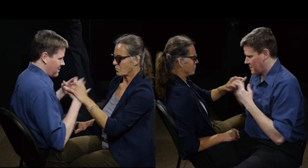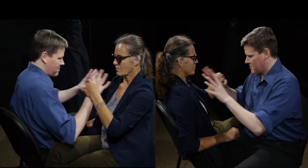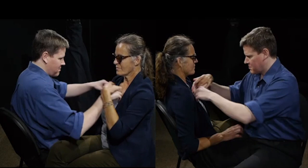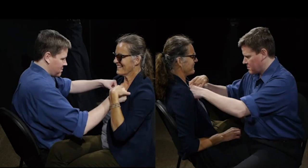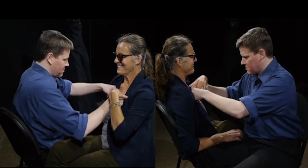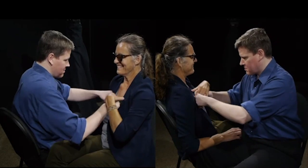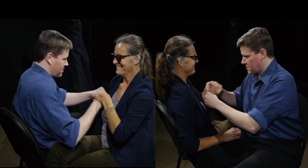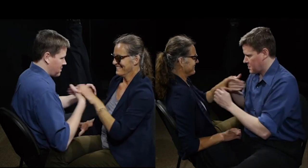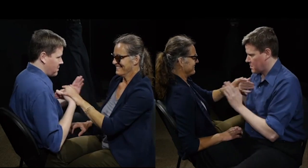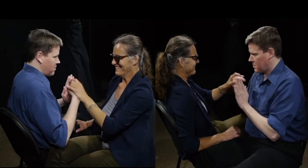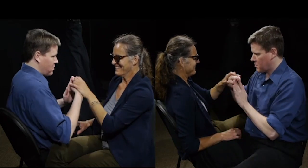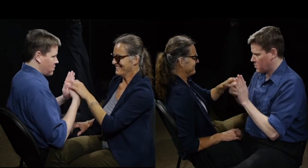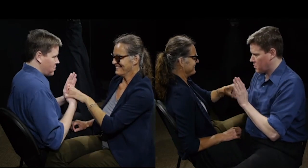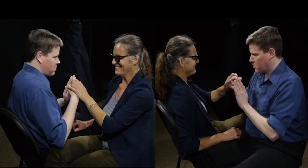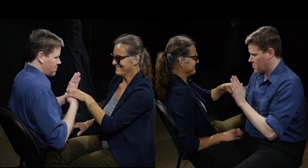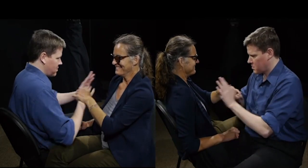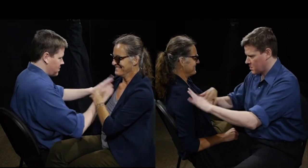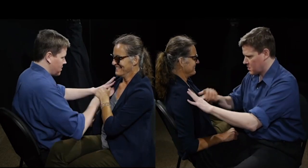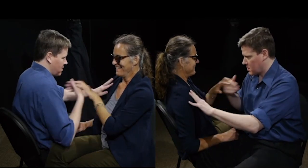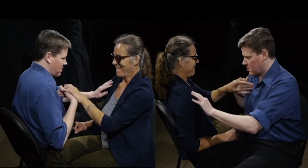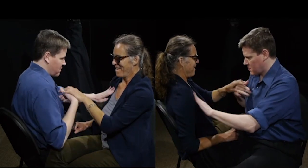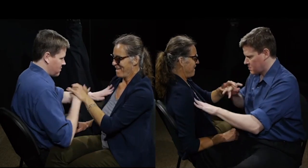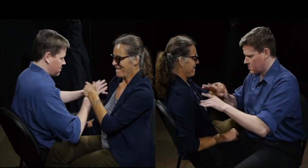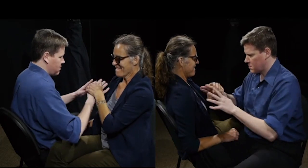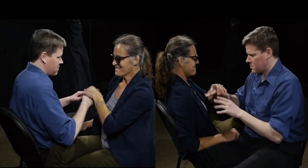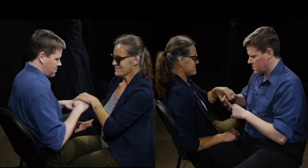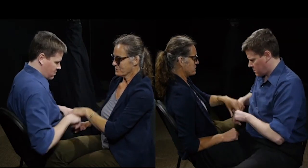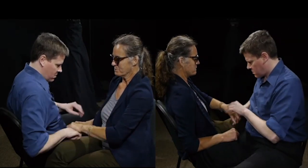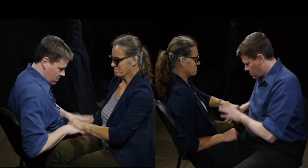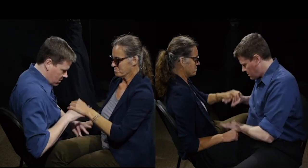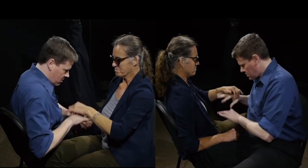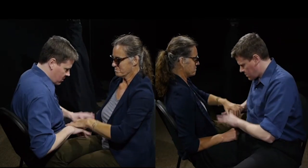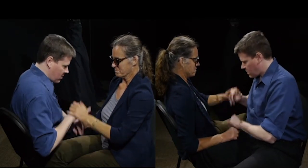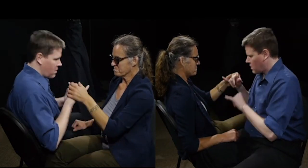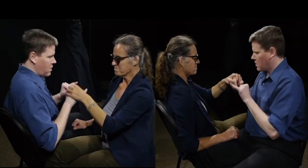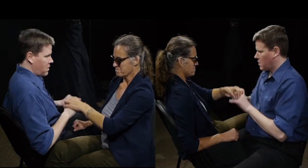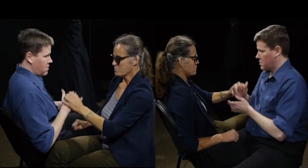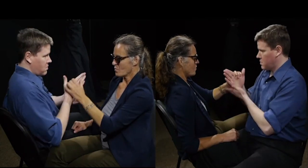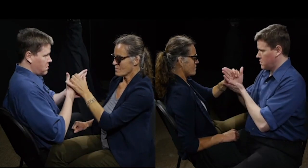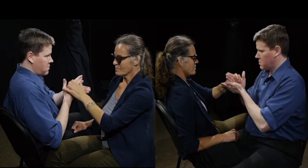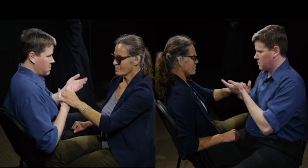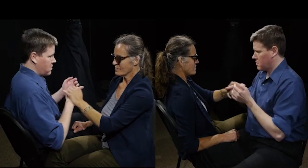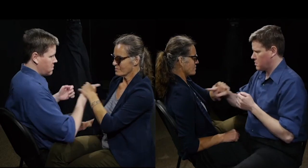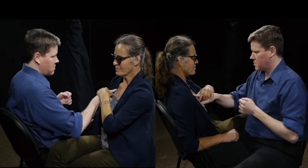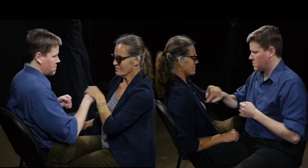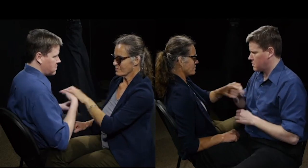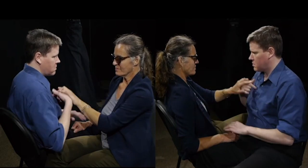how our intuitions are expressed, then detected, then come back to us in the form of research.